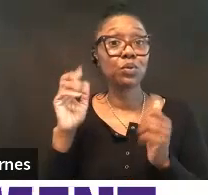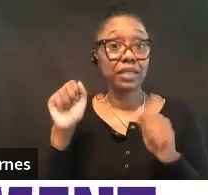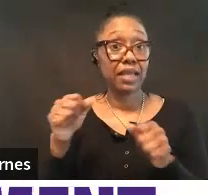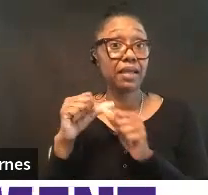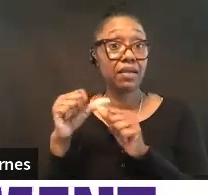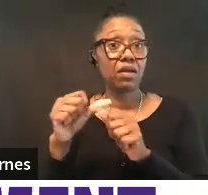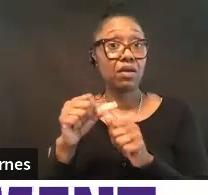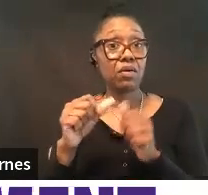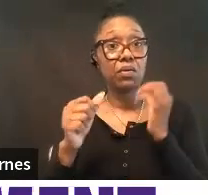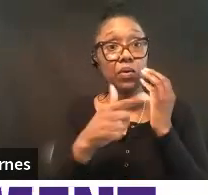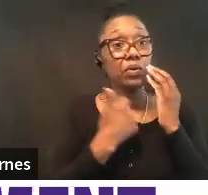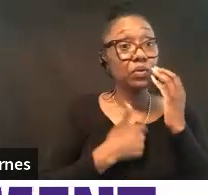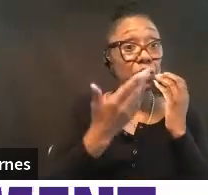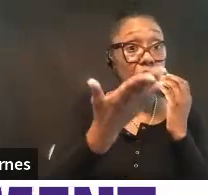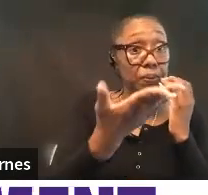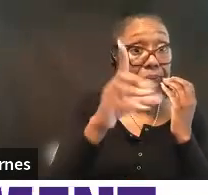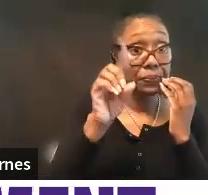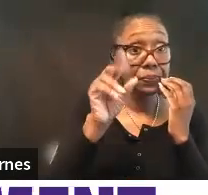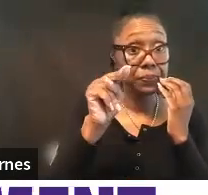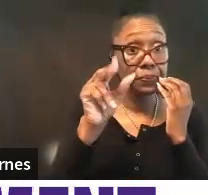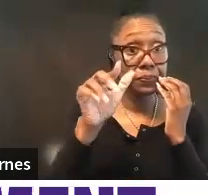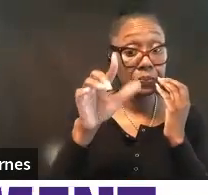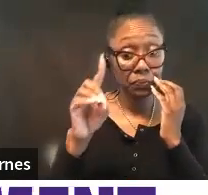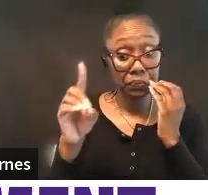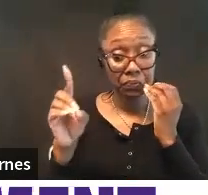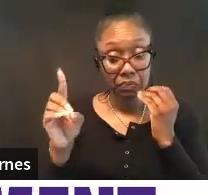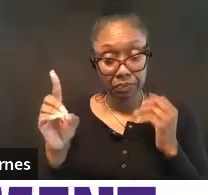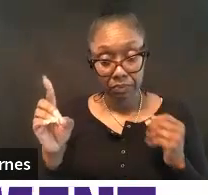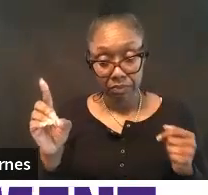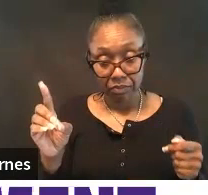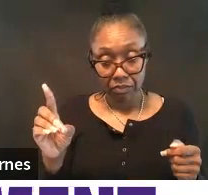And one last question. So I'm sorry, D you want to add something to that? Well, the, disregard can be less than 80% or it could be more than 80%.